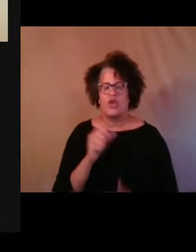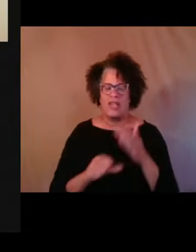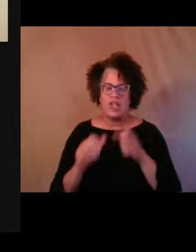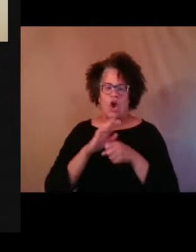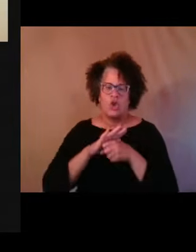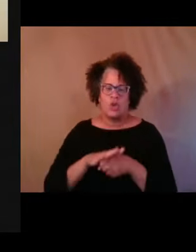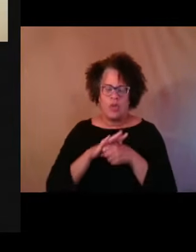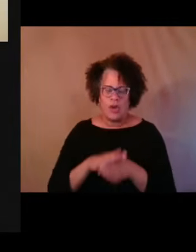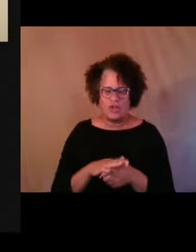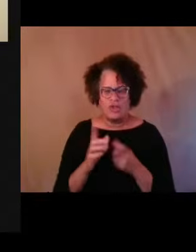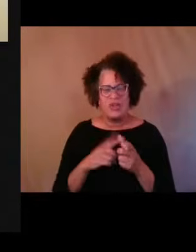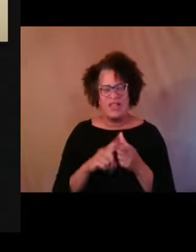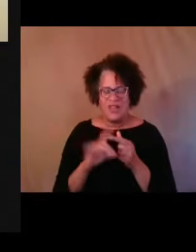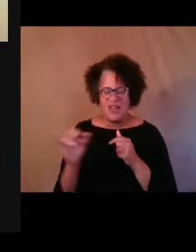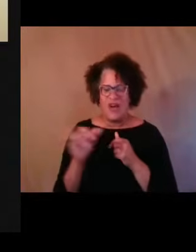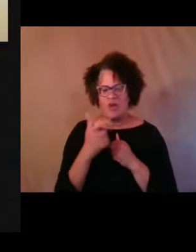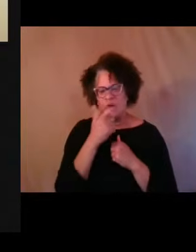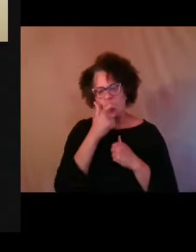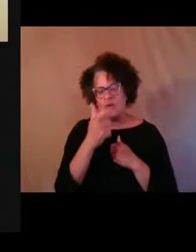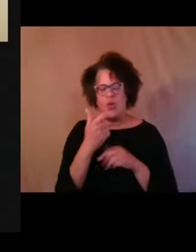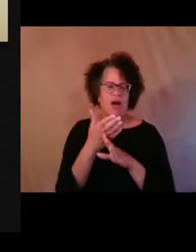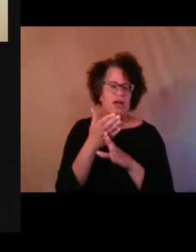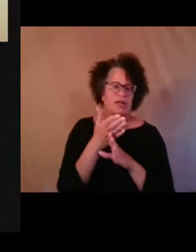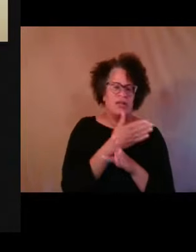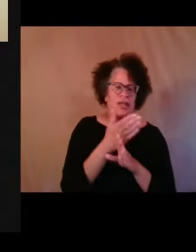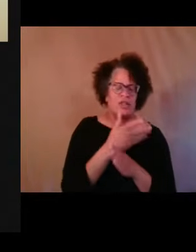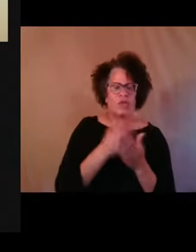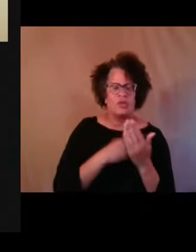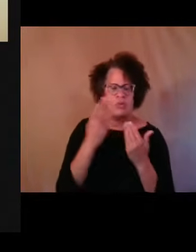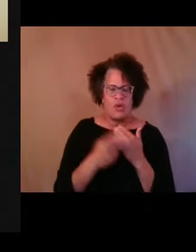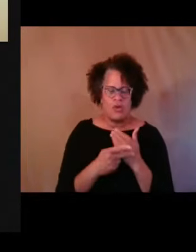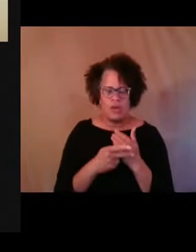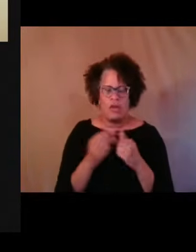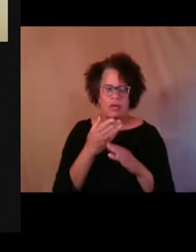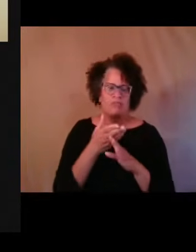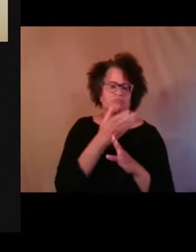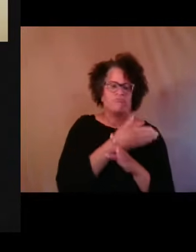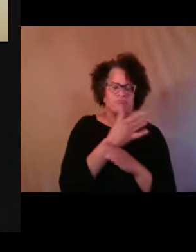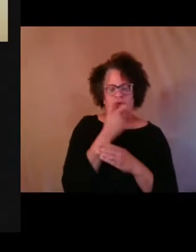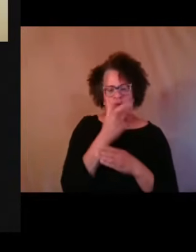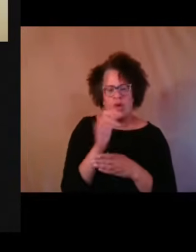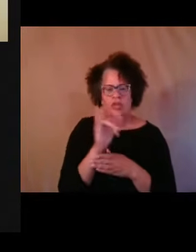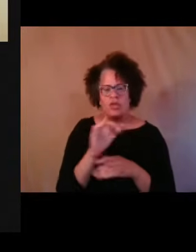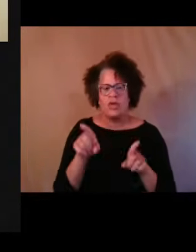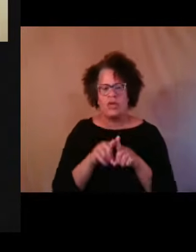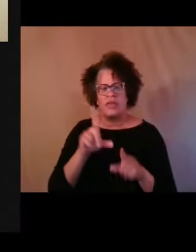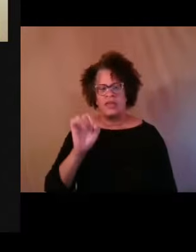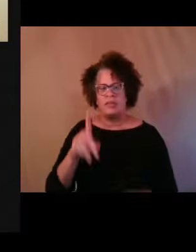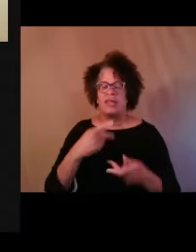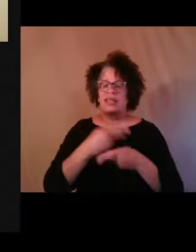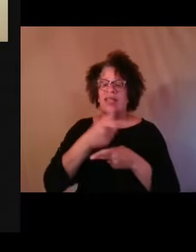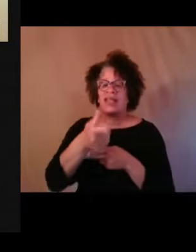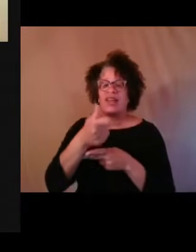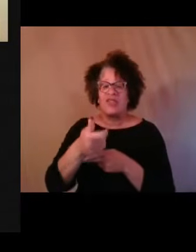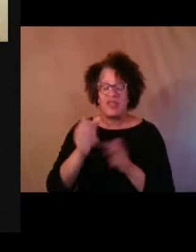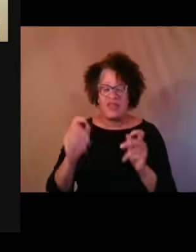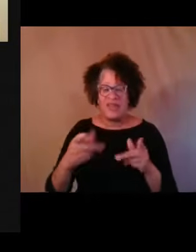and you can also watch last week's programs in the previous weeks at that same link. Take care of yourselves. Take care of each other,